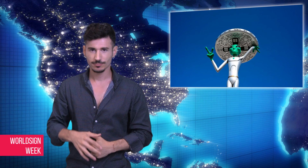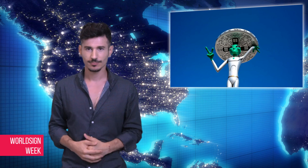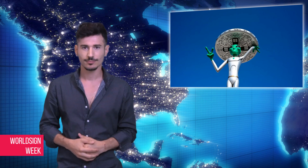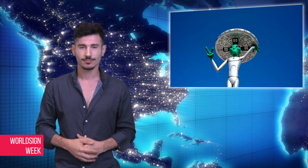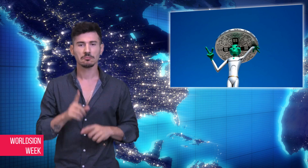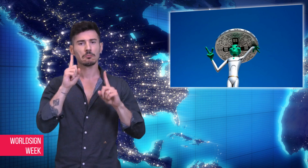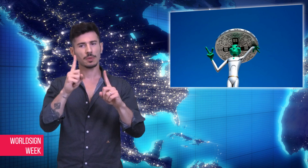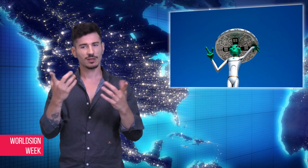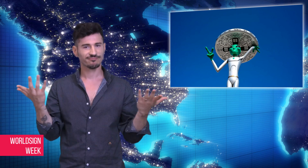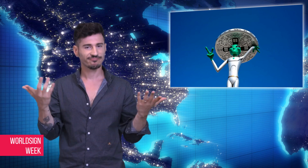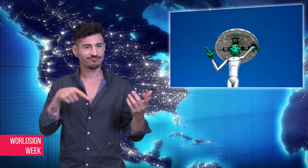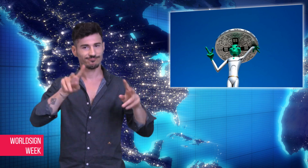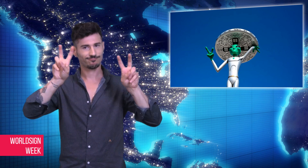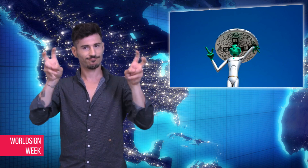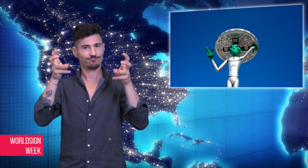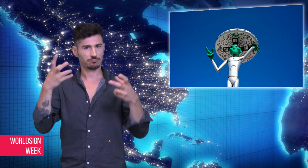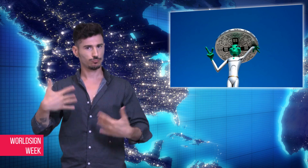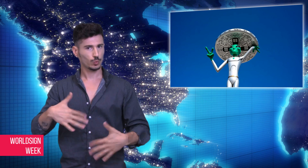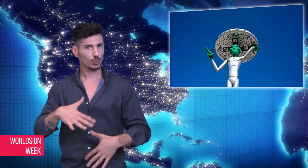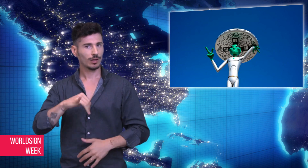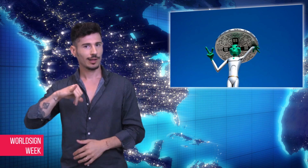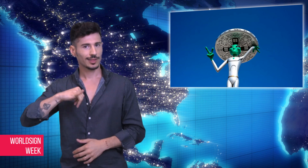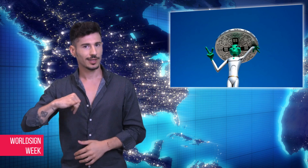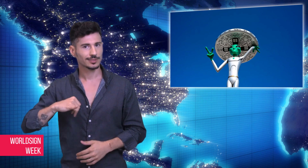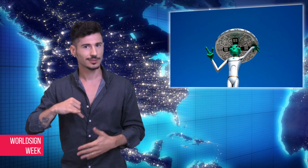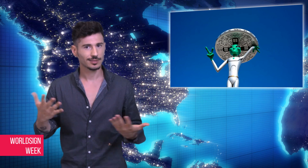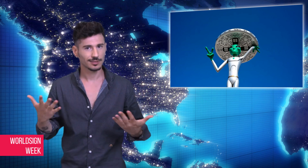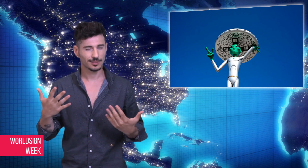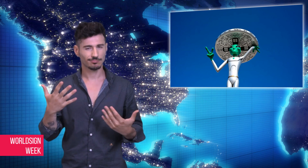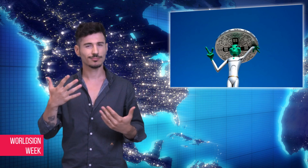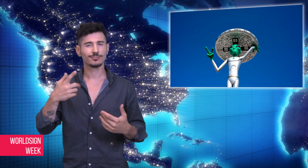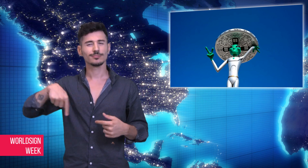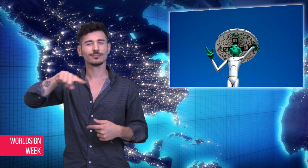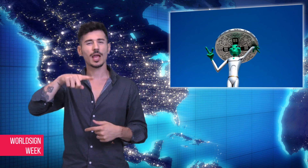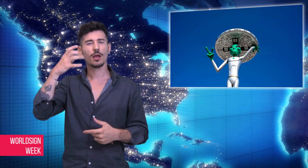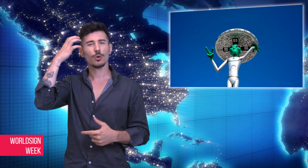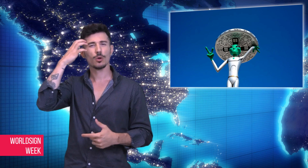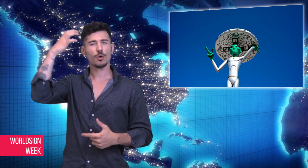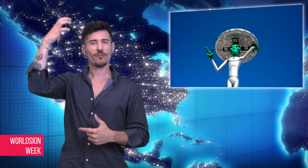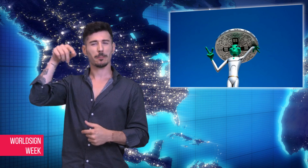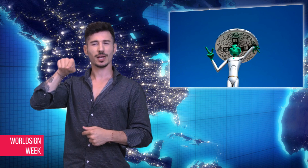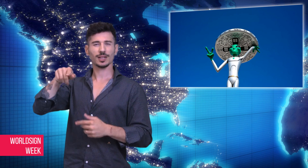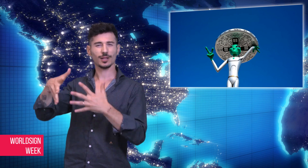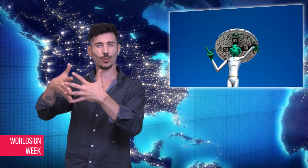It may interest you to know that the US government